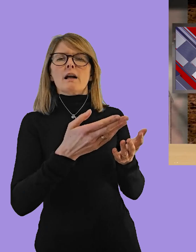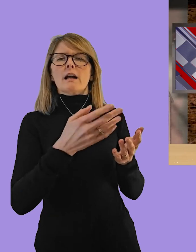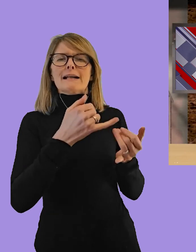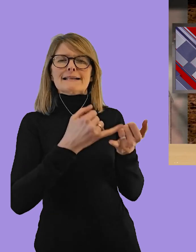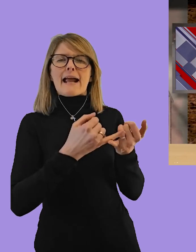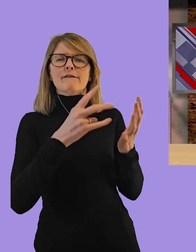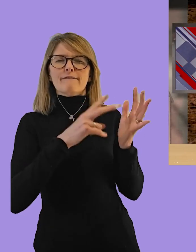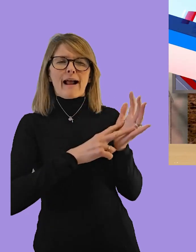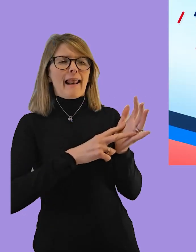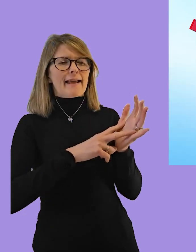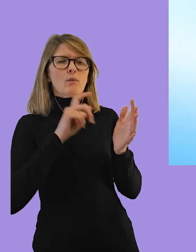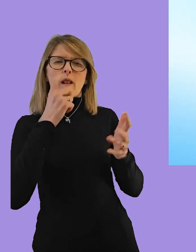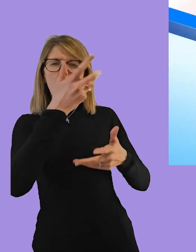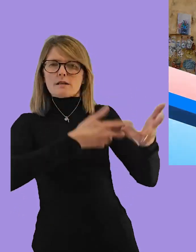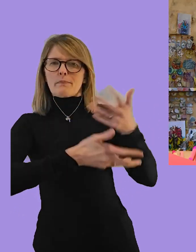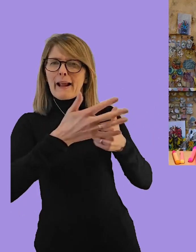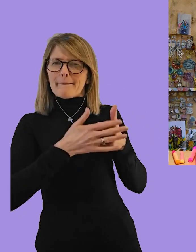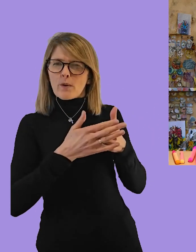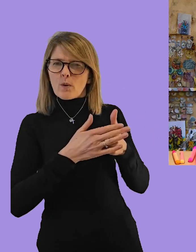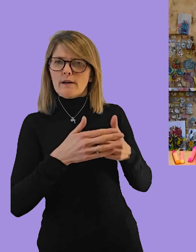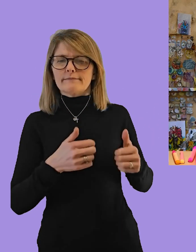Saifur Valli, to tell you more. (keyboard clicking)